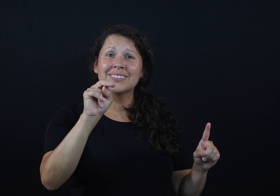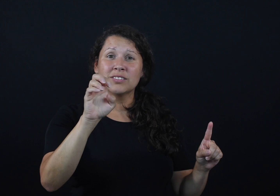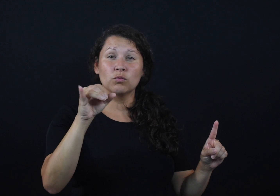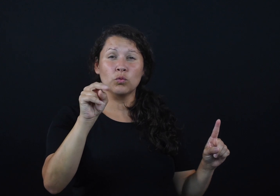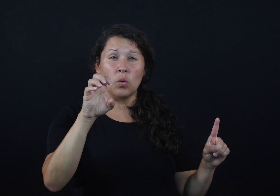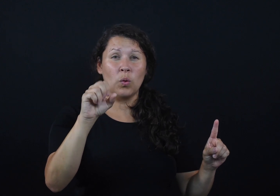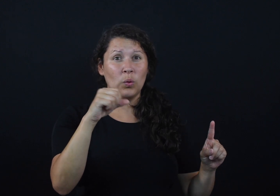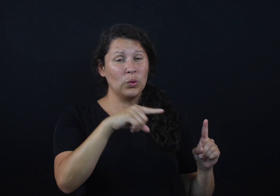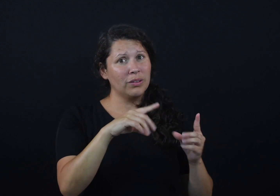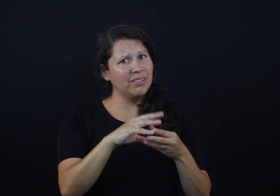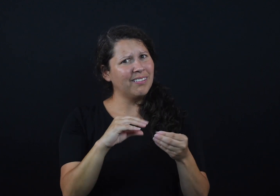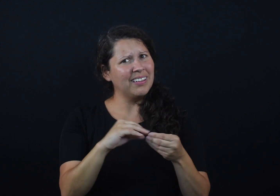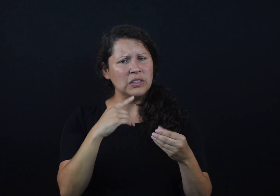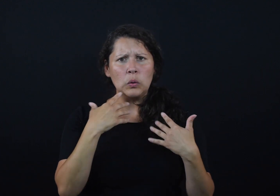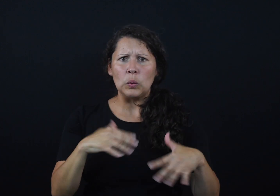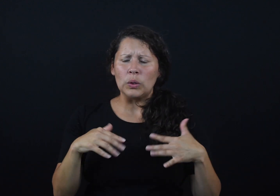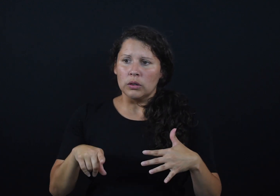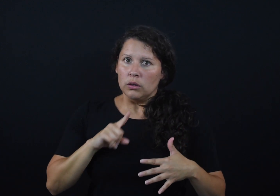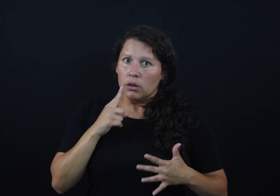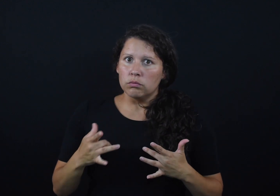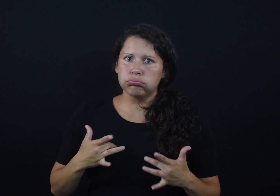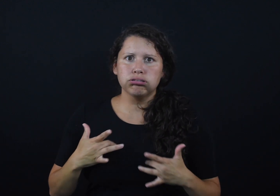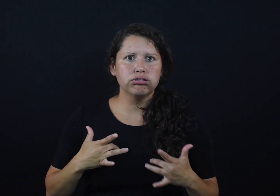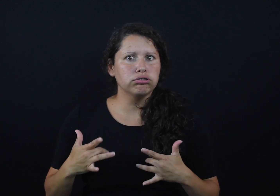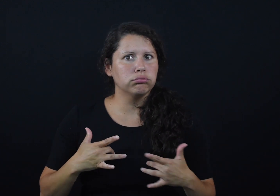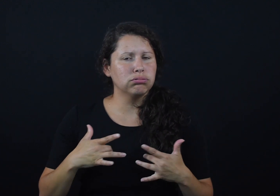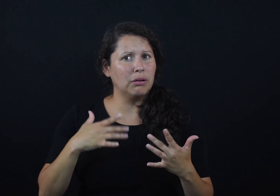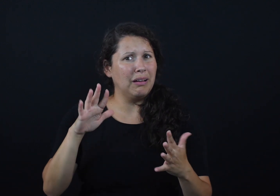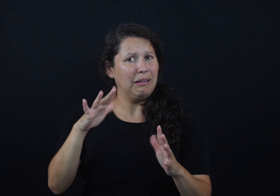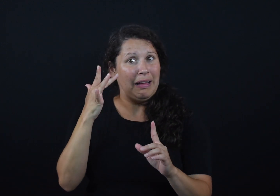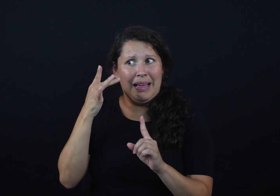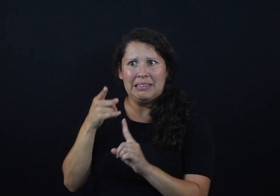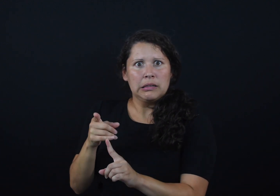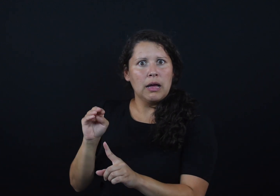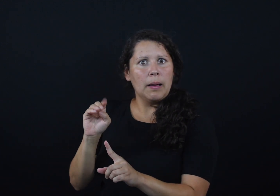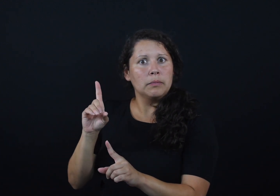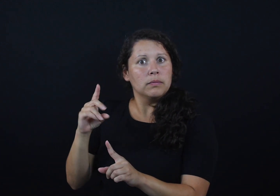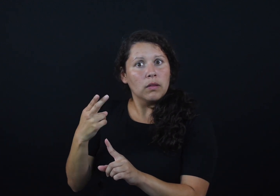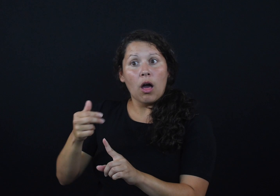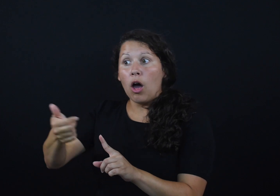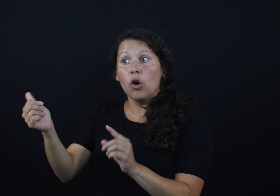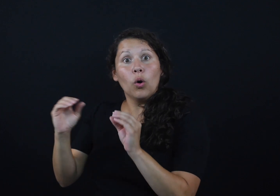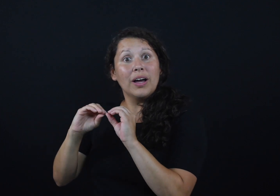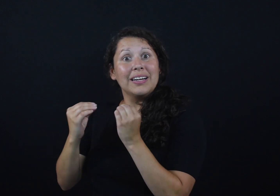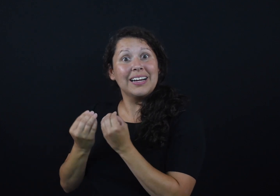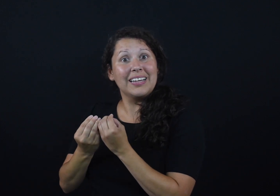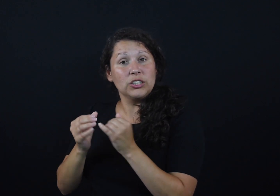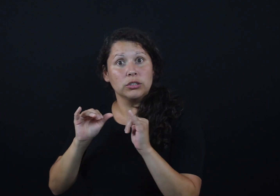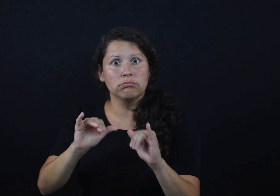“This is concerning, especially as MDH and other organizations respond to two HIV